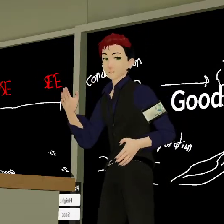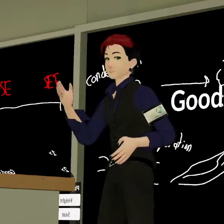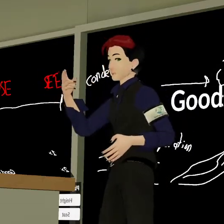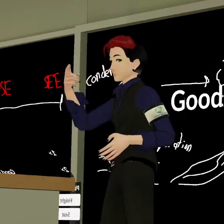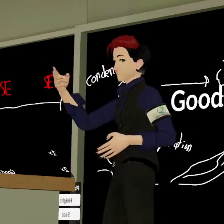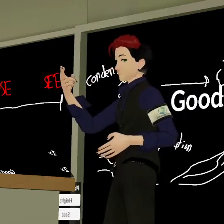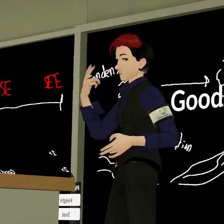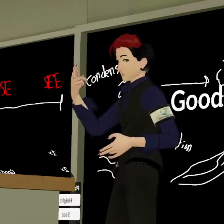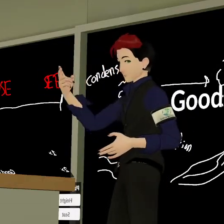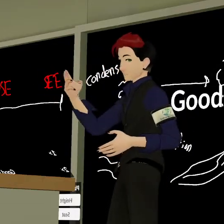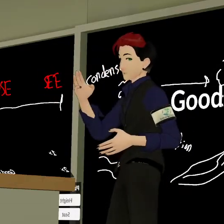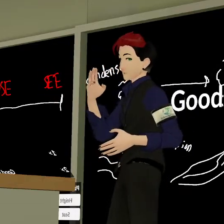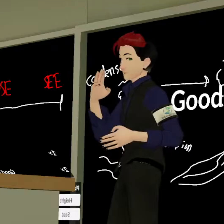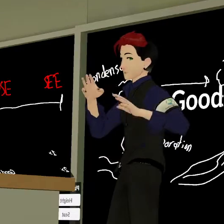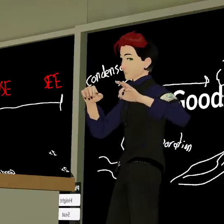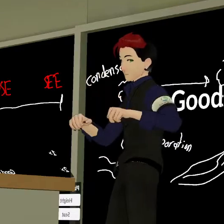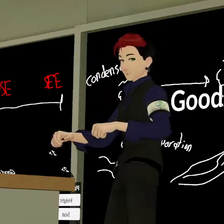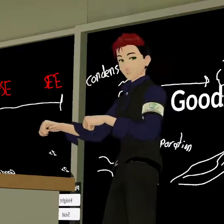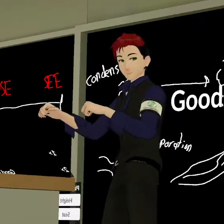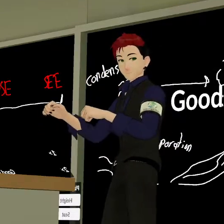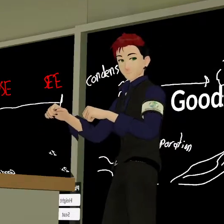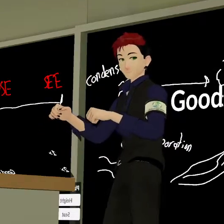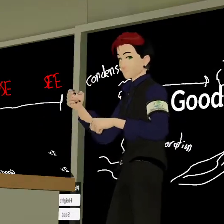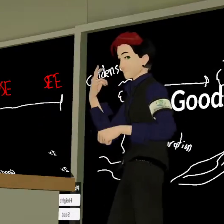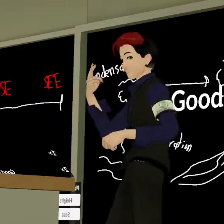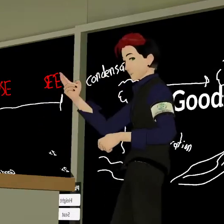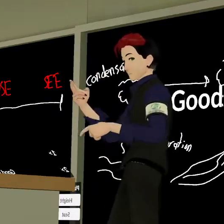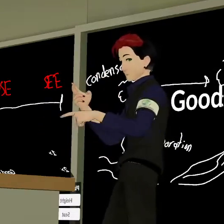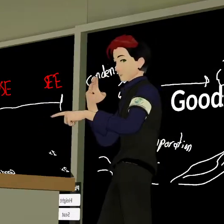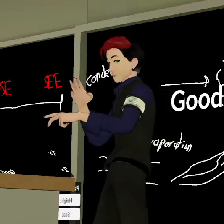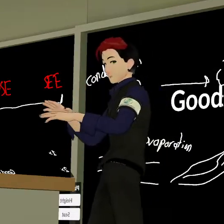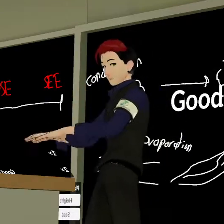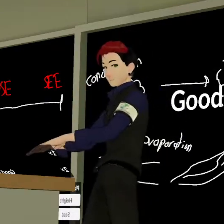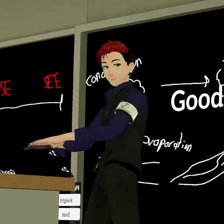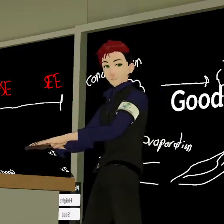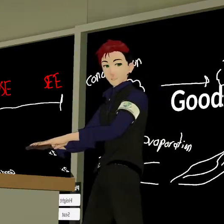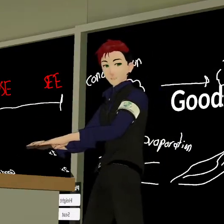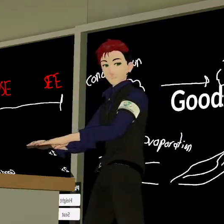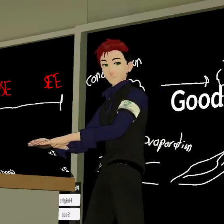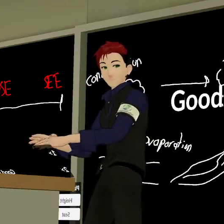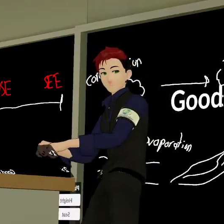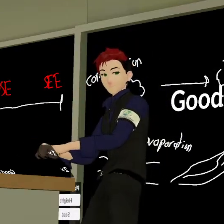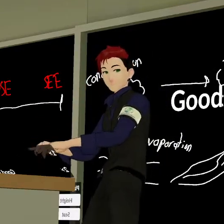fine but did you see the water moving did you see that the water started here